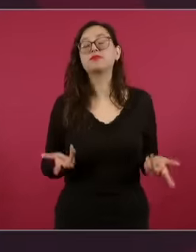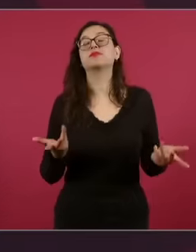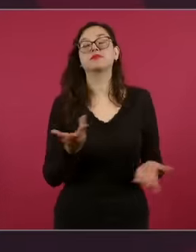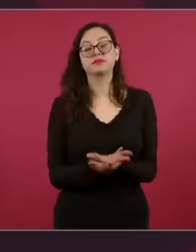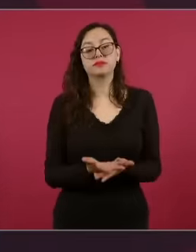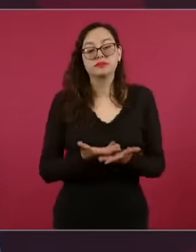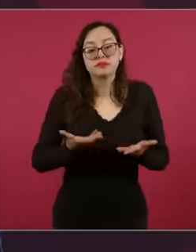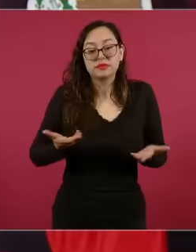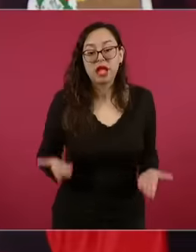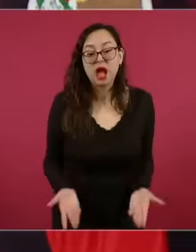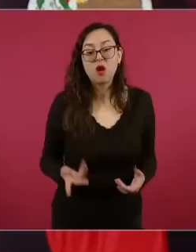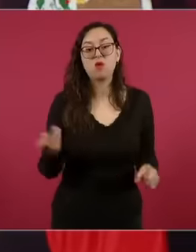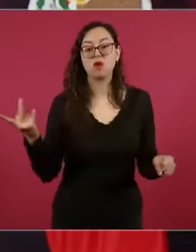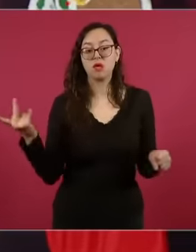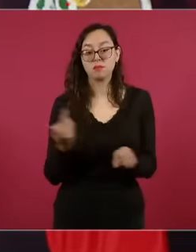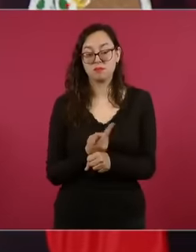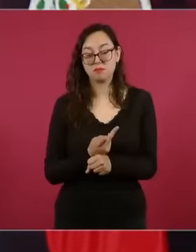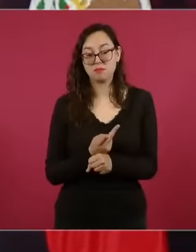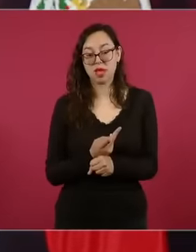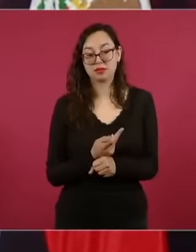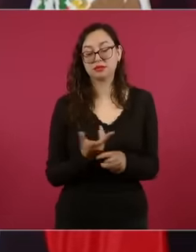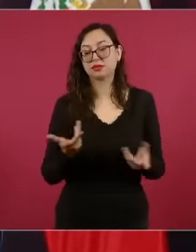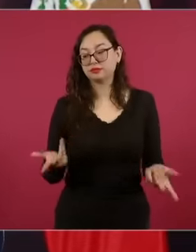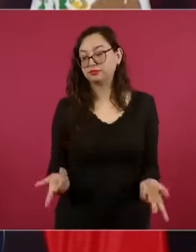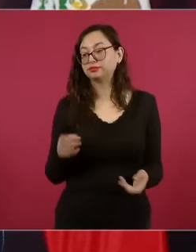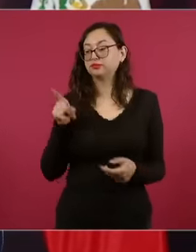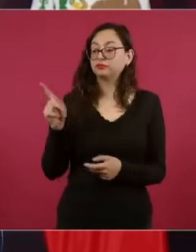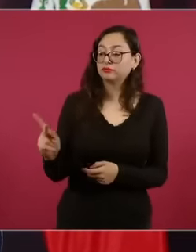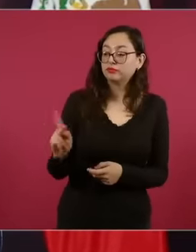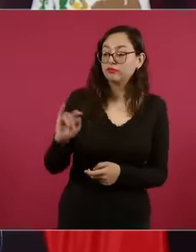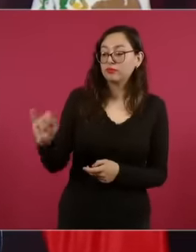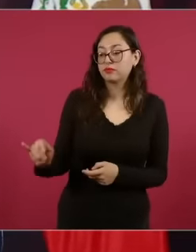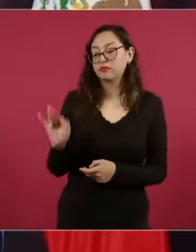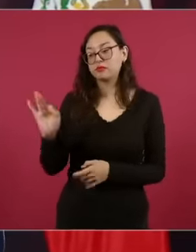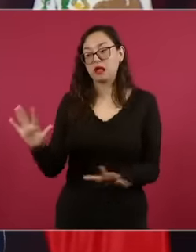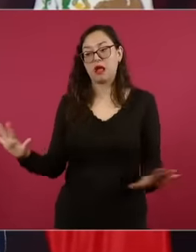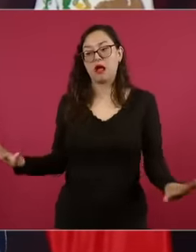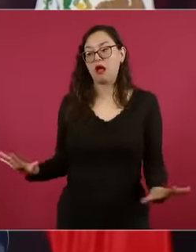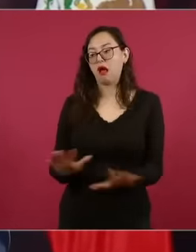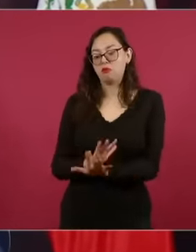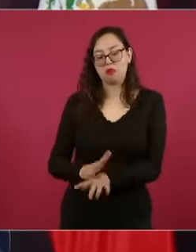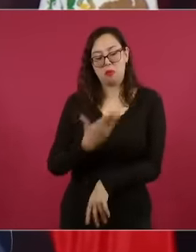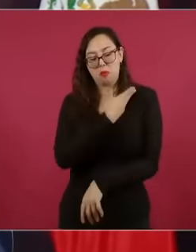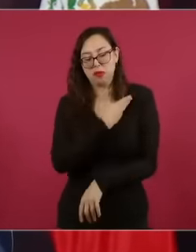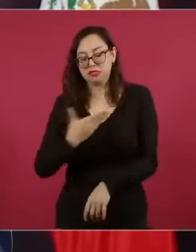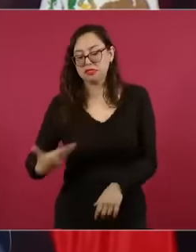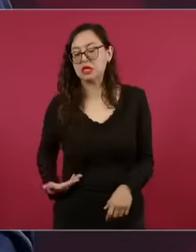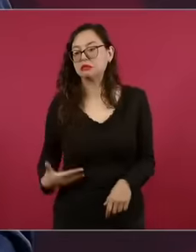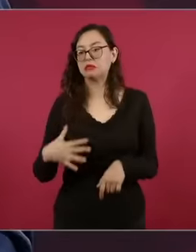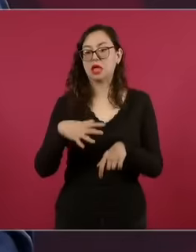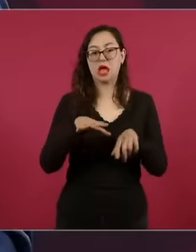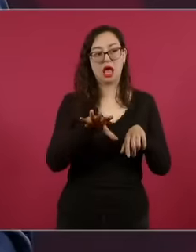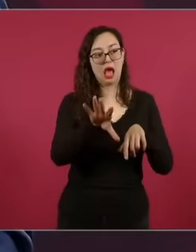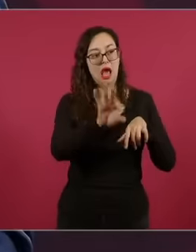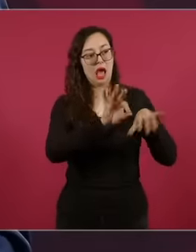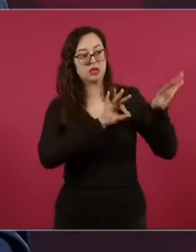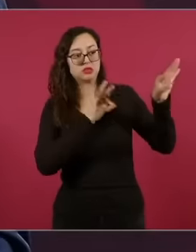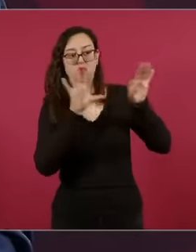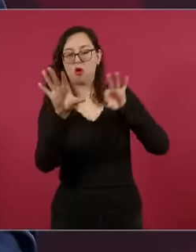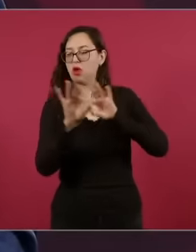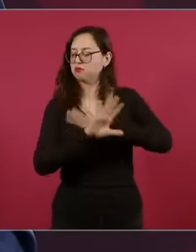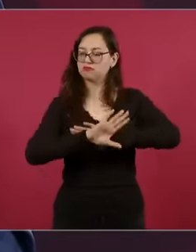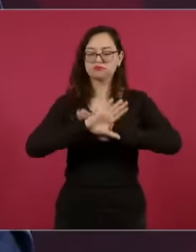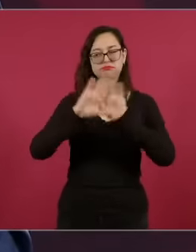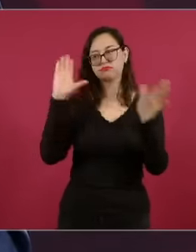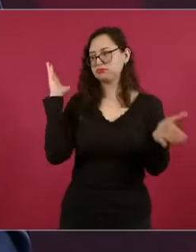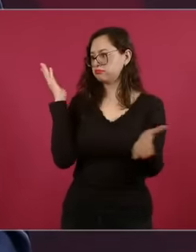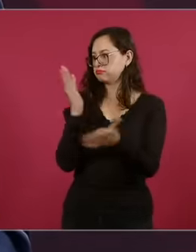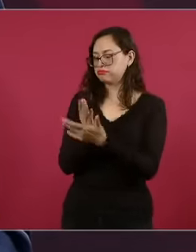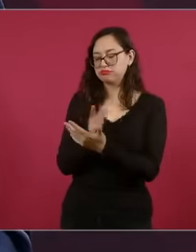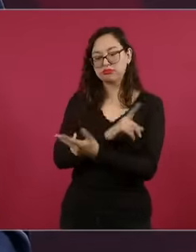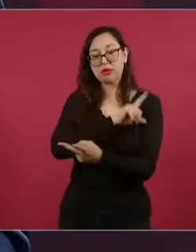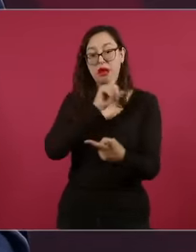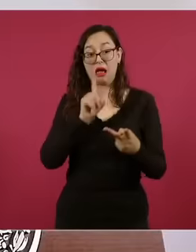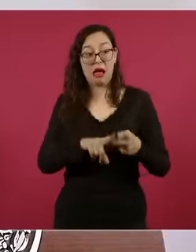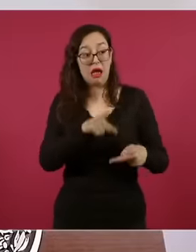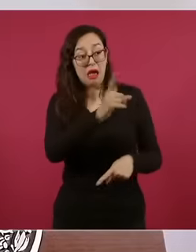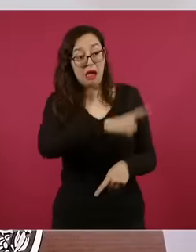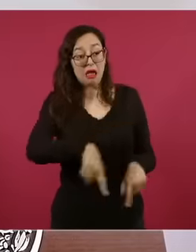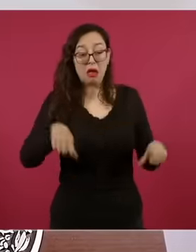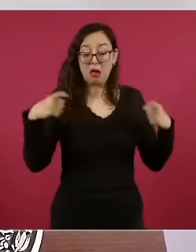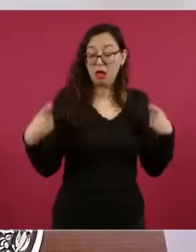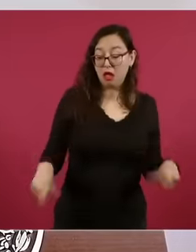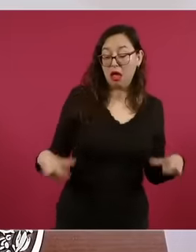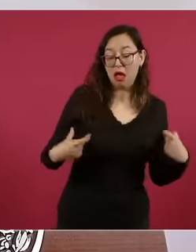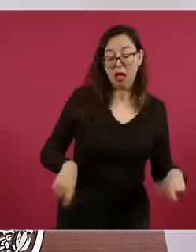subordinated to economic power, imagine an economically very powerful character from